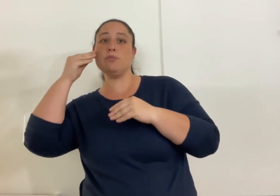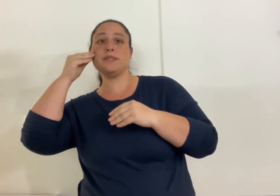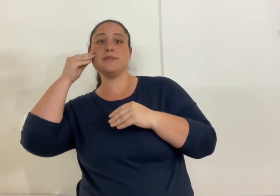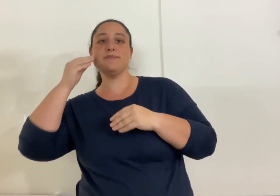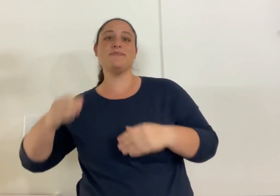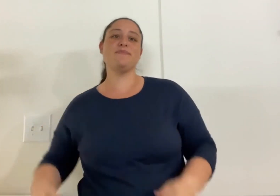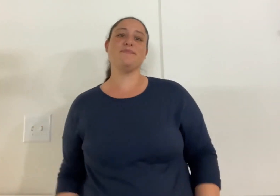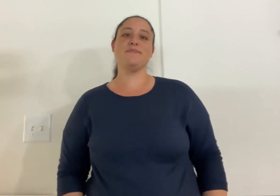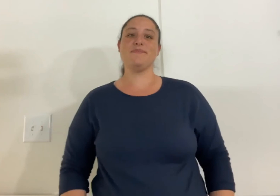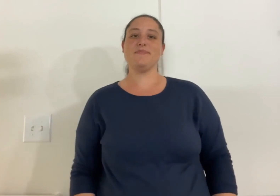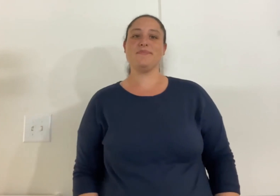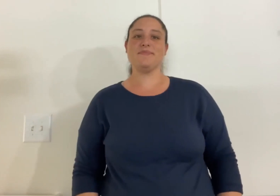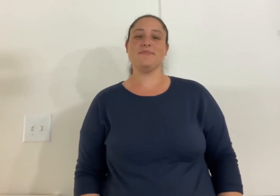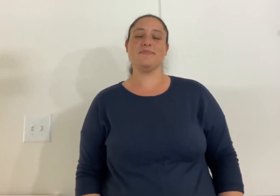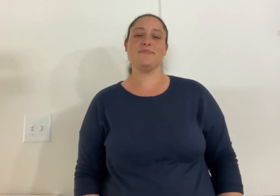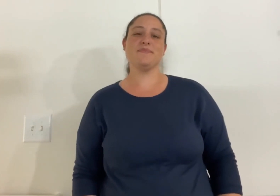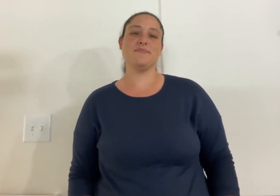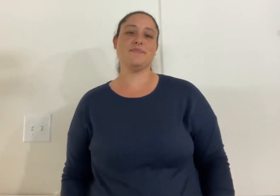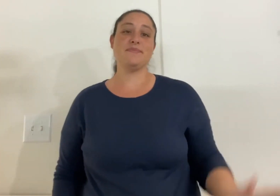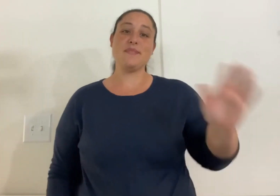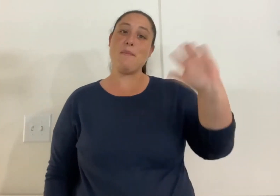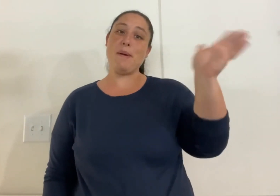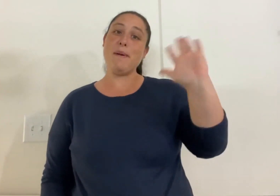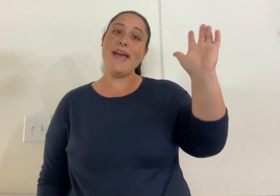1700's. Bye bye!